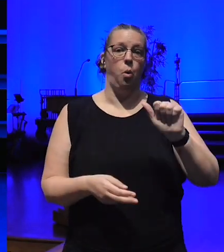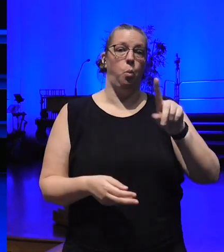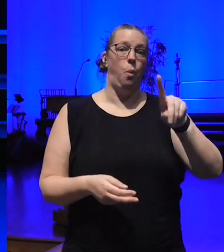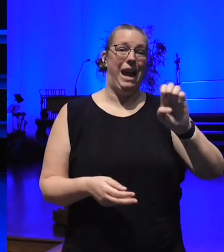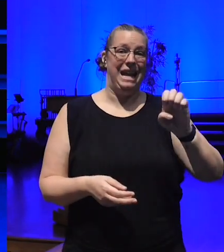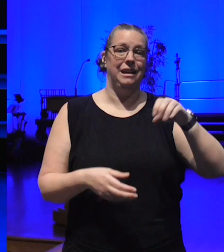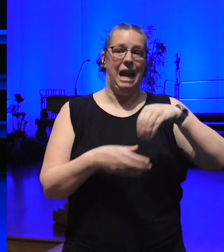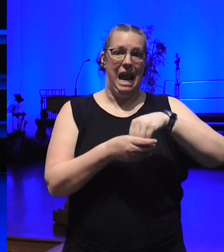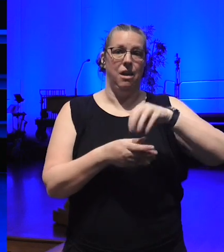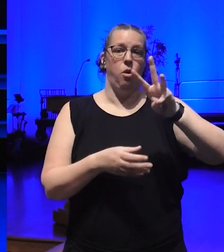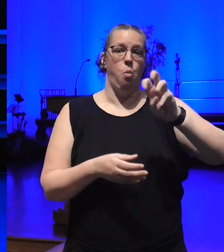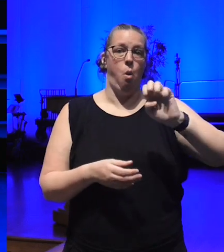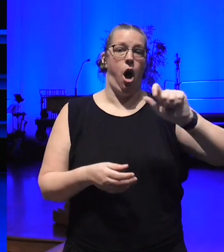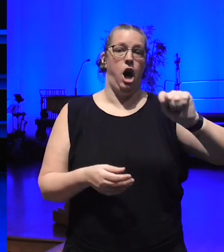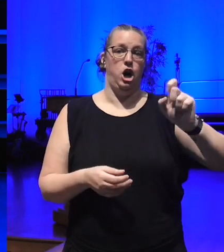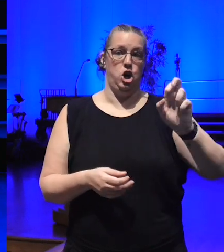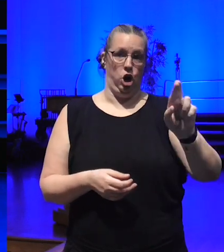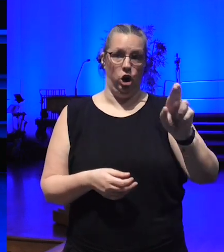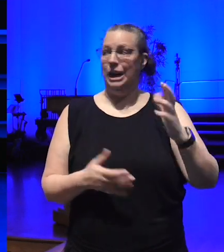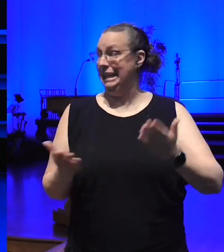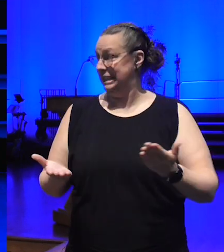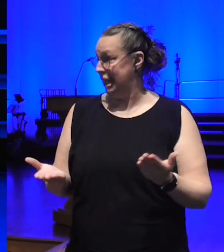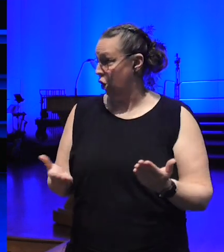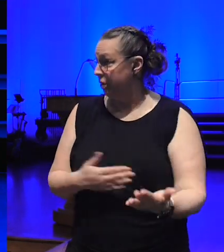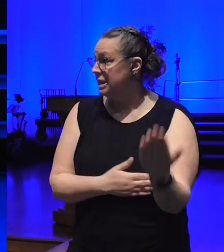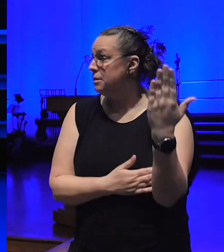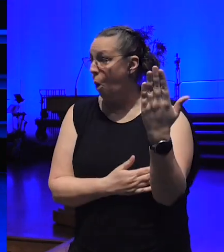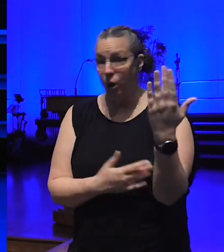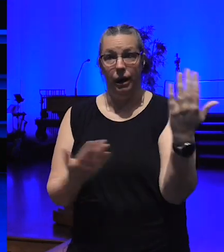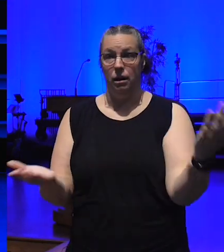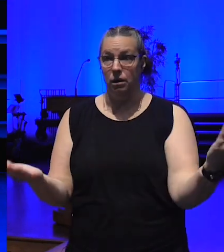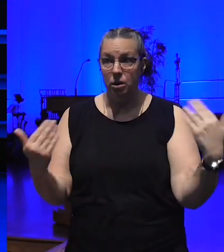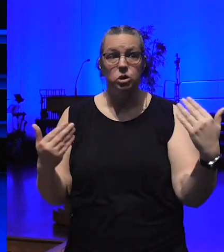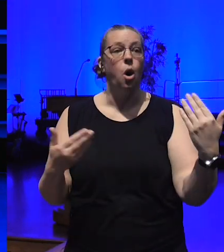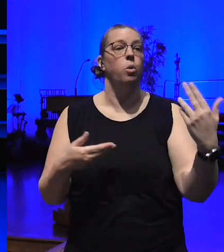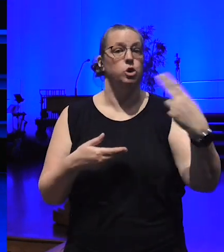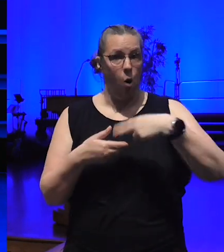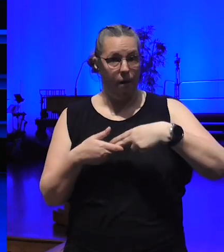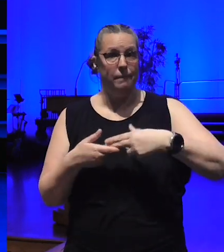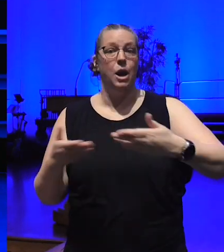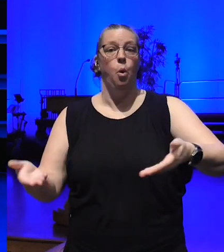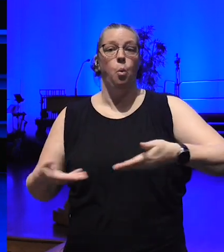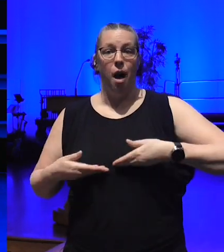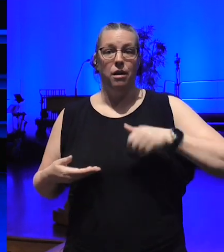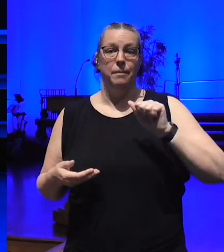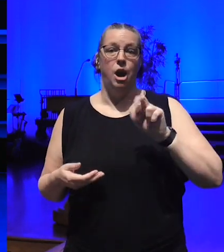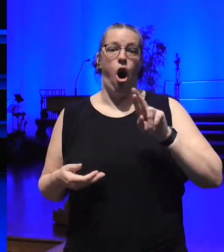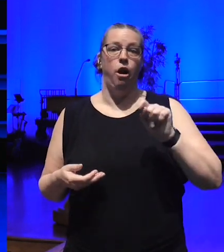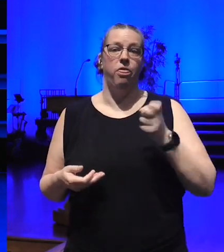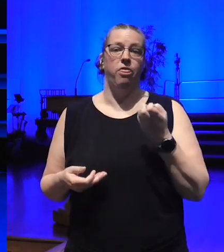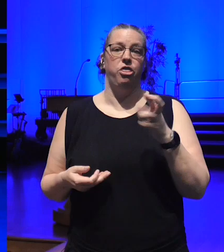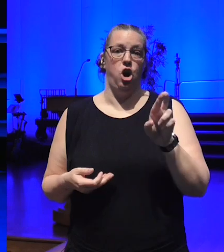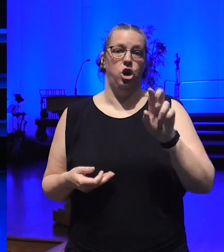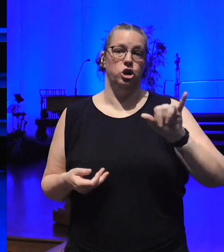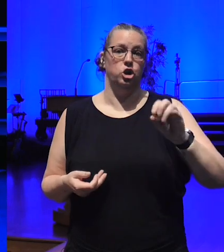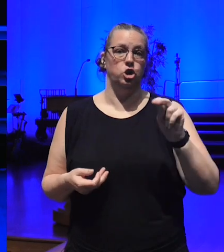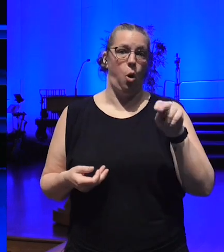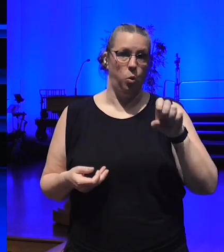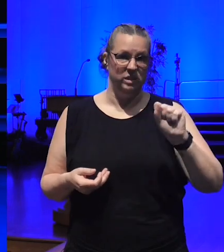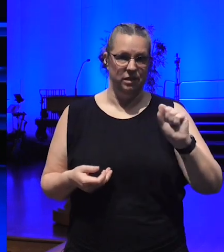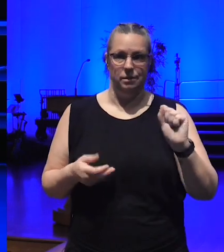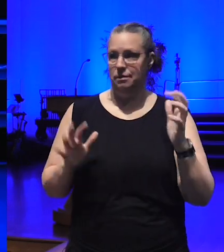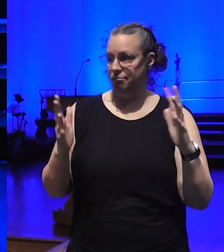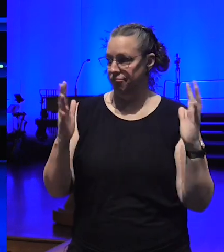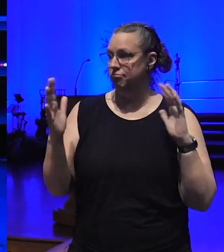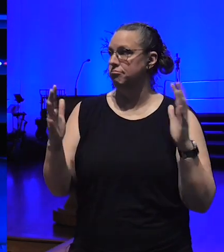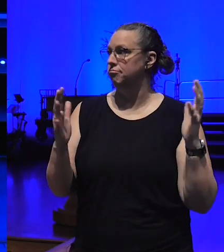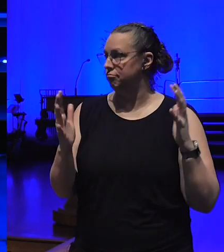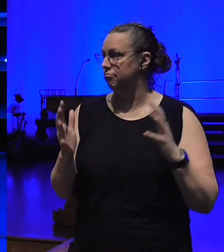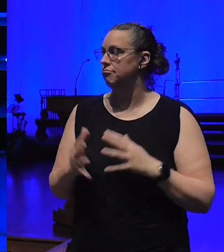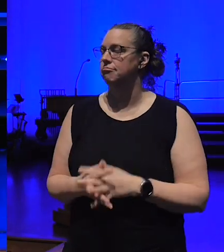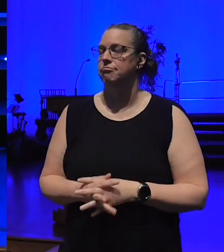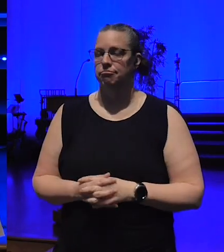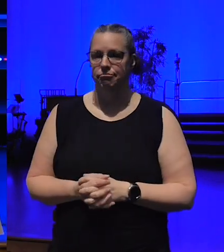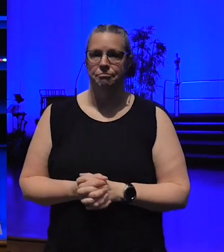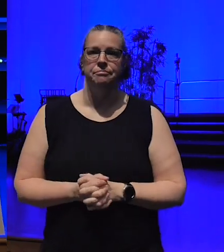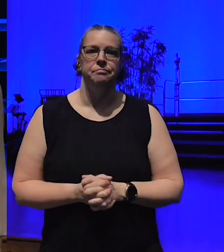class and he's here with us this morning as well and so please join me in welcoming Dr Arthur Jones